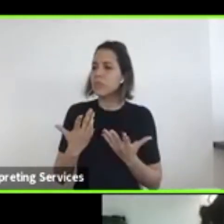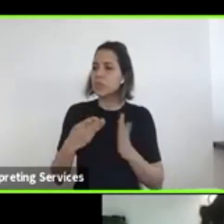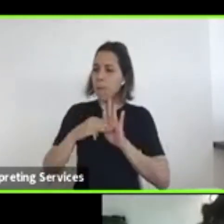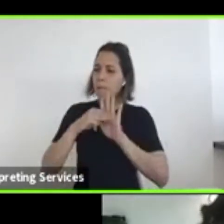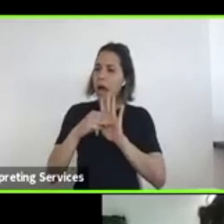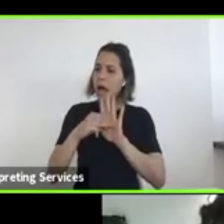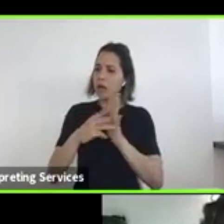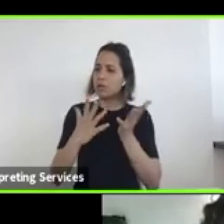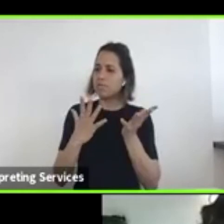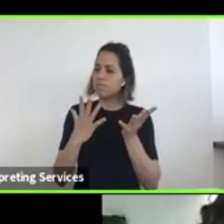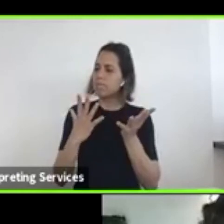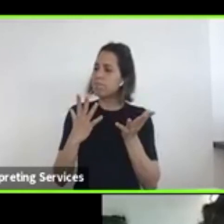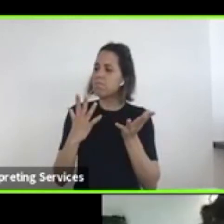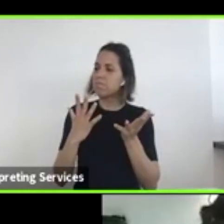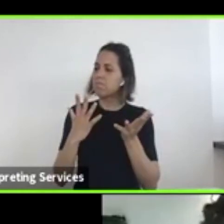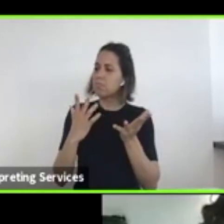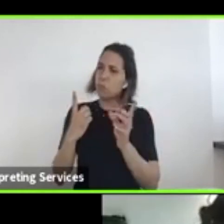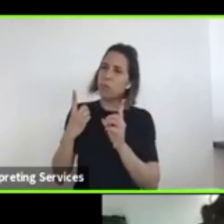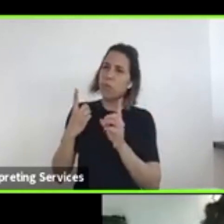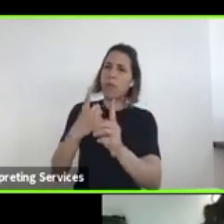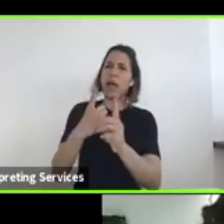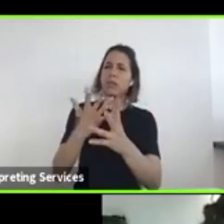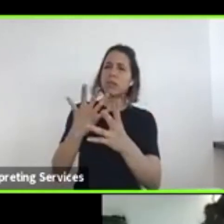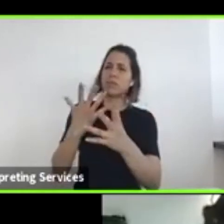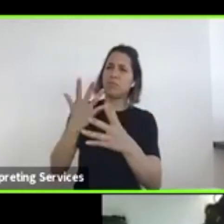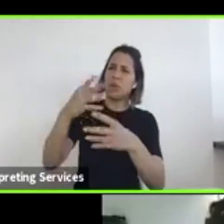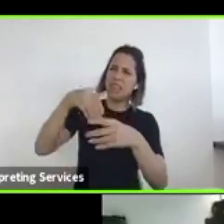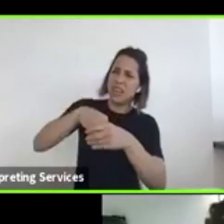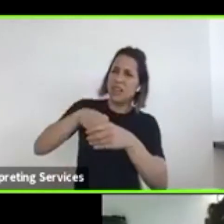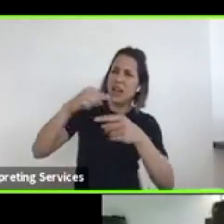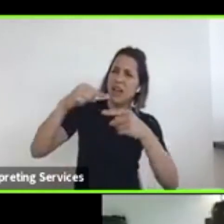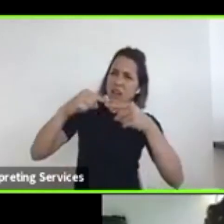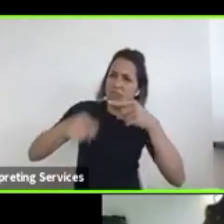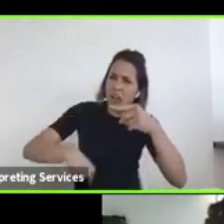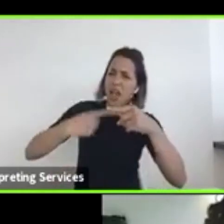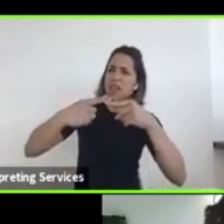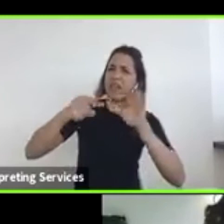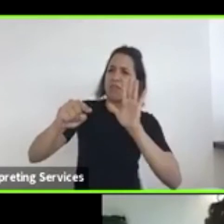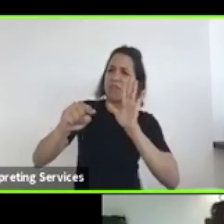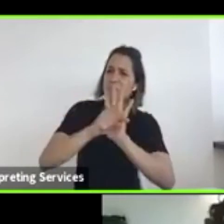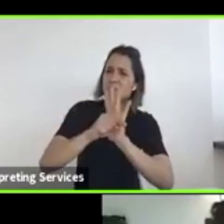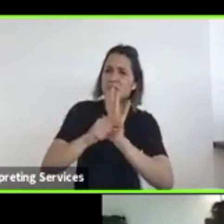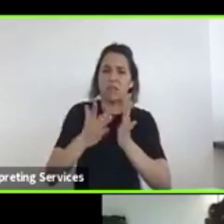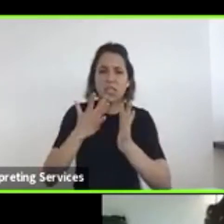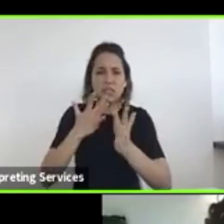OF DEFICIT-BASED THINKING WHEREIN THE WORKERS AND THE PEOPLE THAT ARE PROVIDING